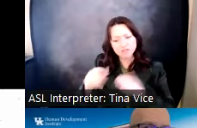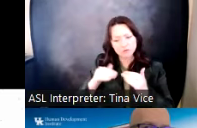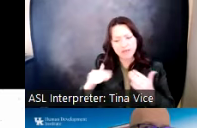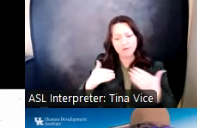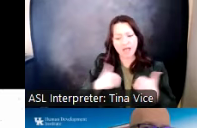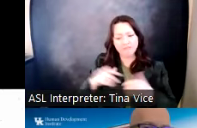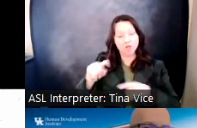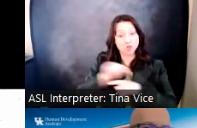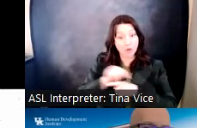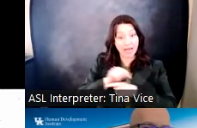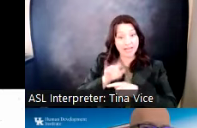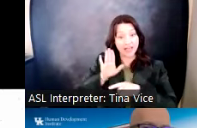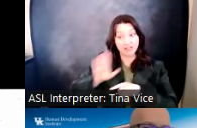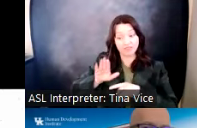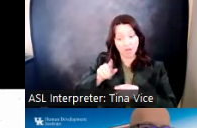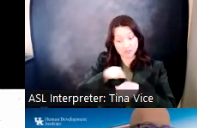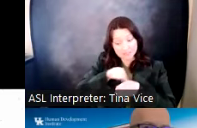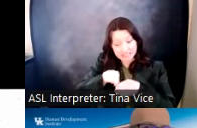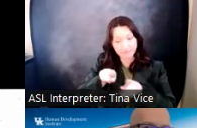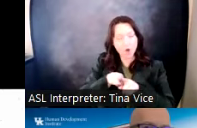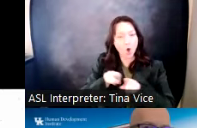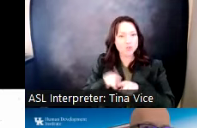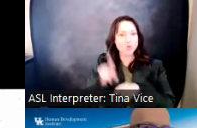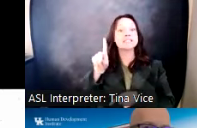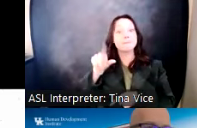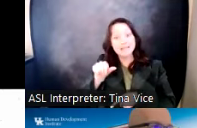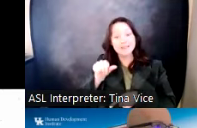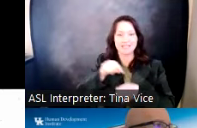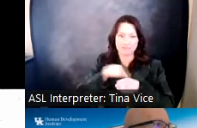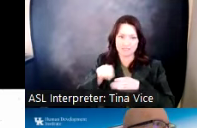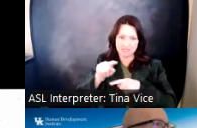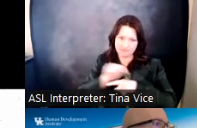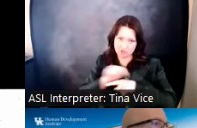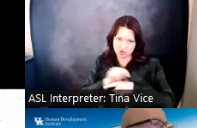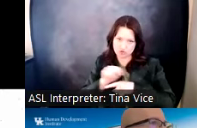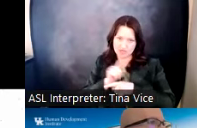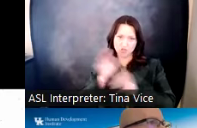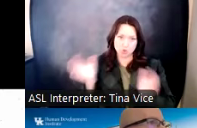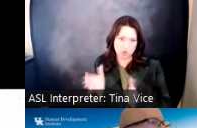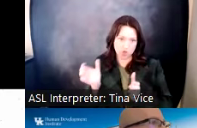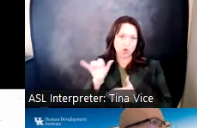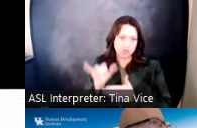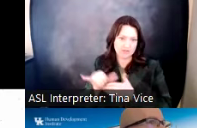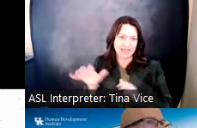disability specific training that could help to promote activity within the individuals and then educating